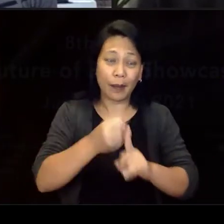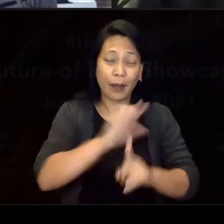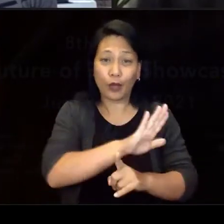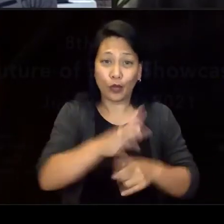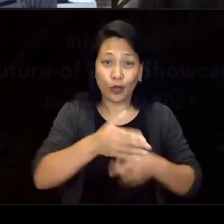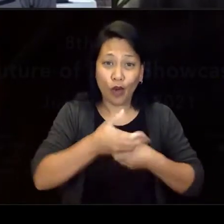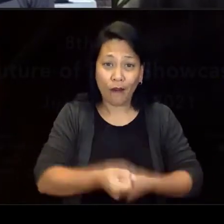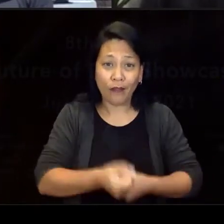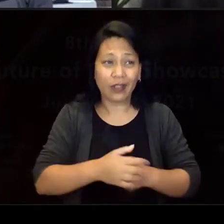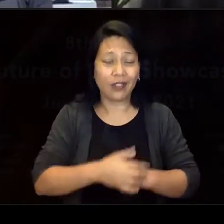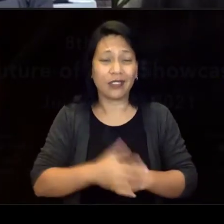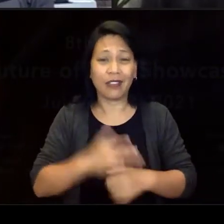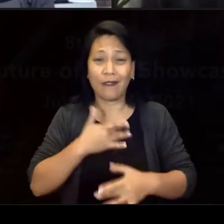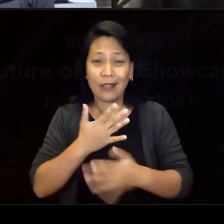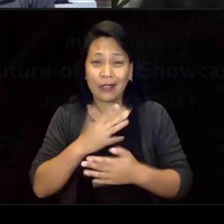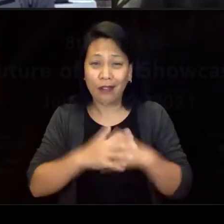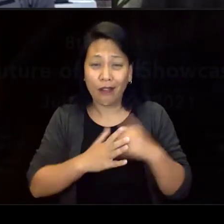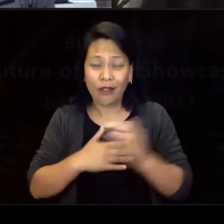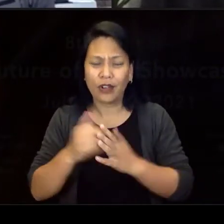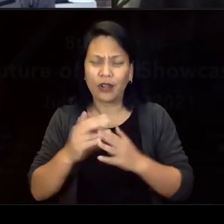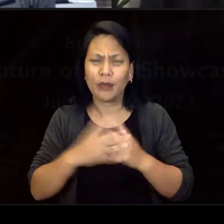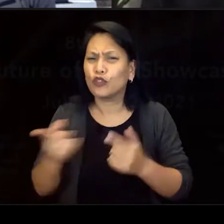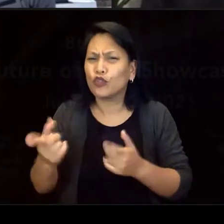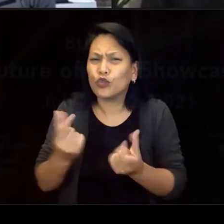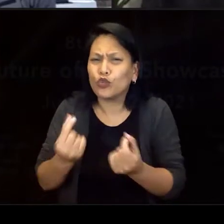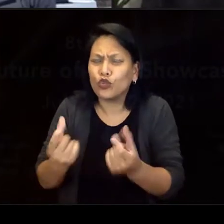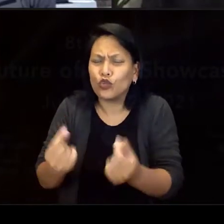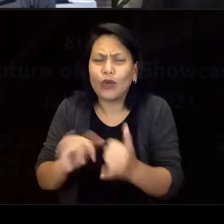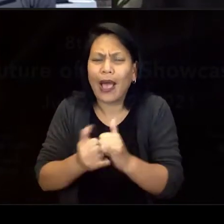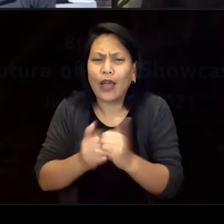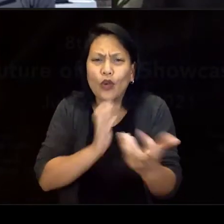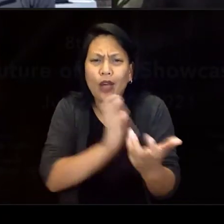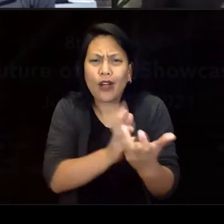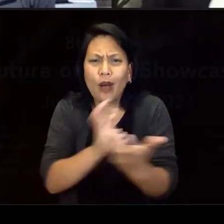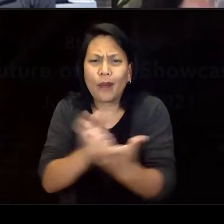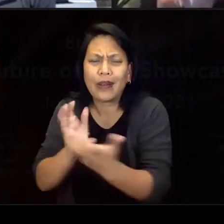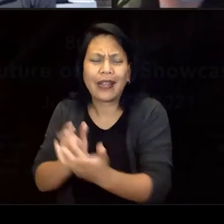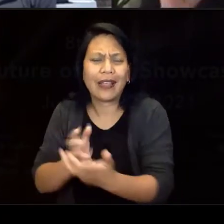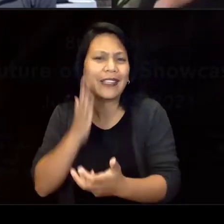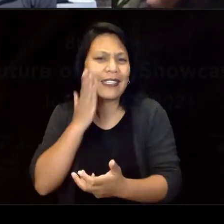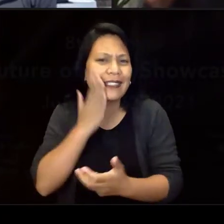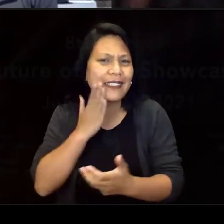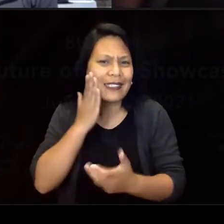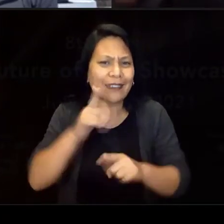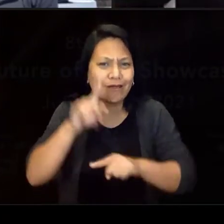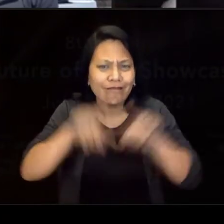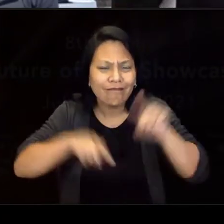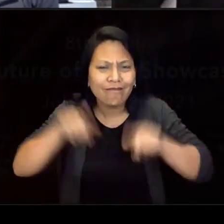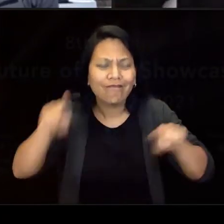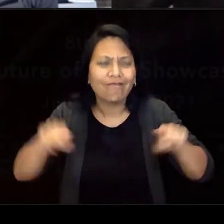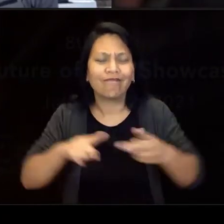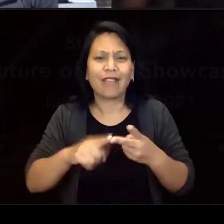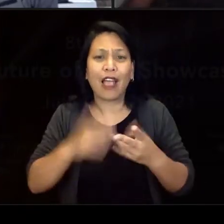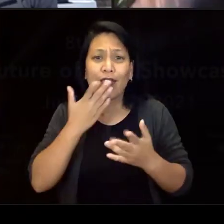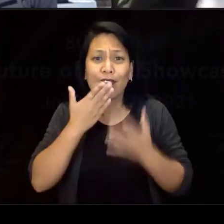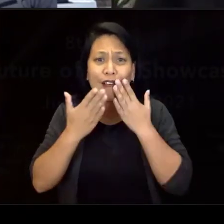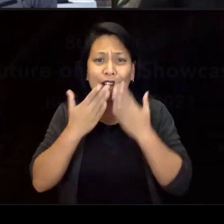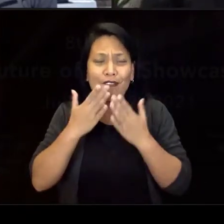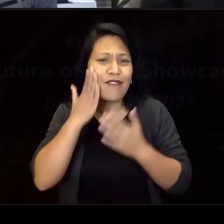How do you accommodate for different skin types, different skin textures, skin colours, like how do you incorporate